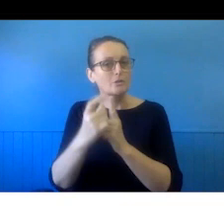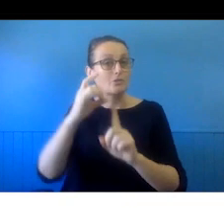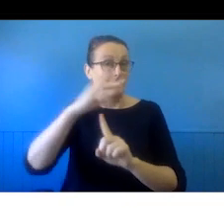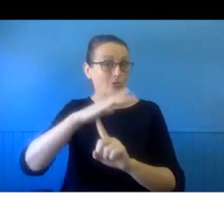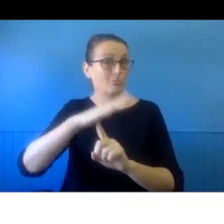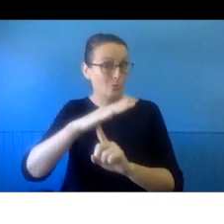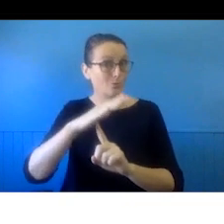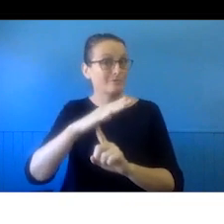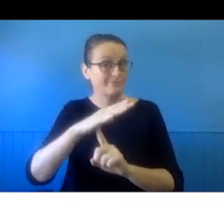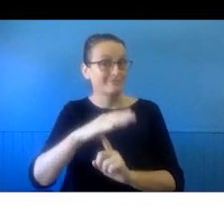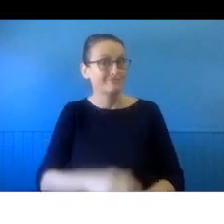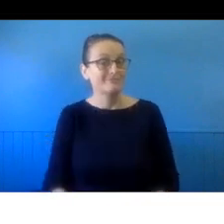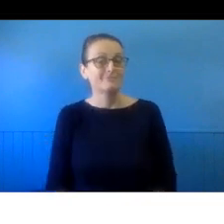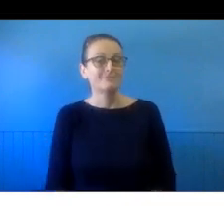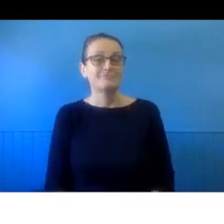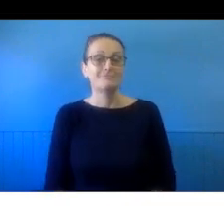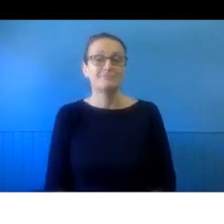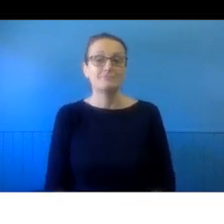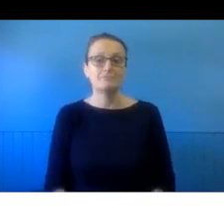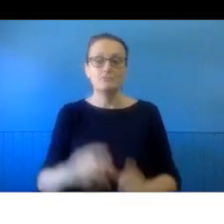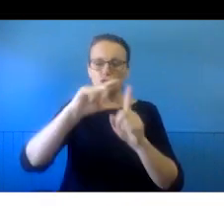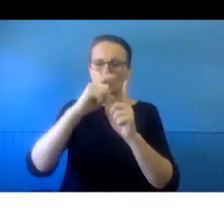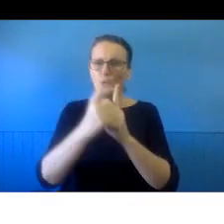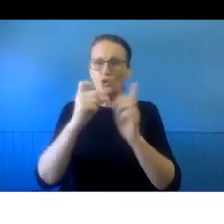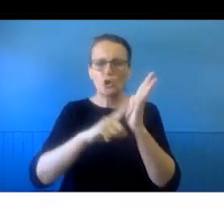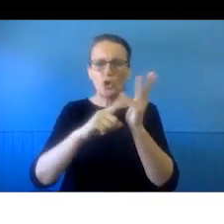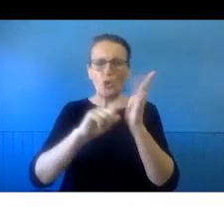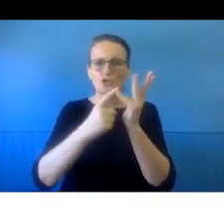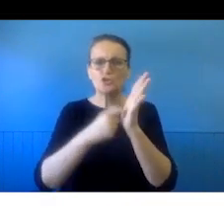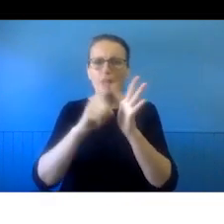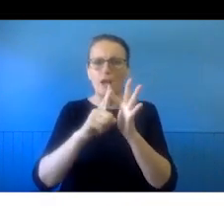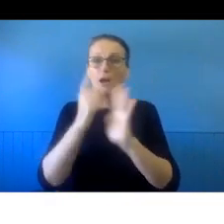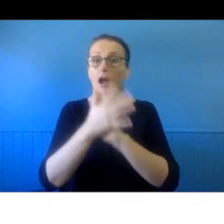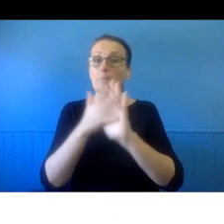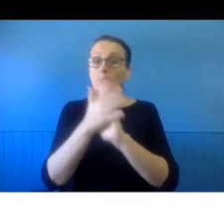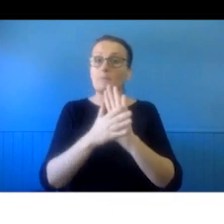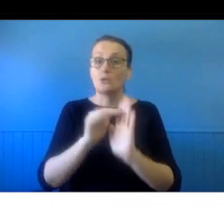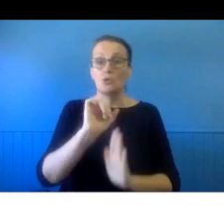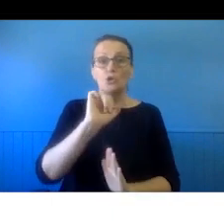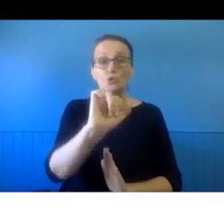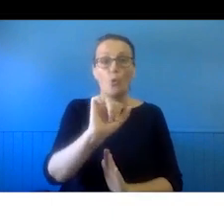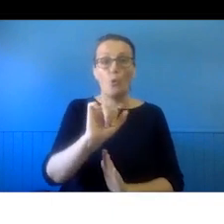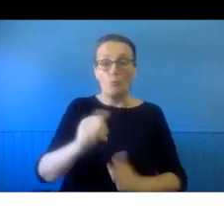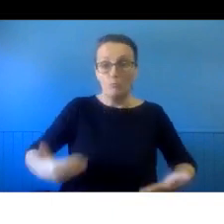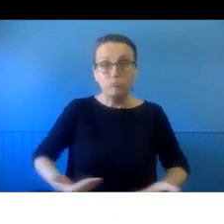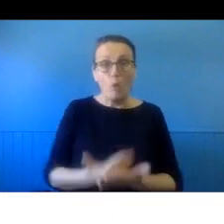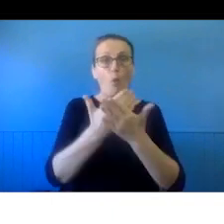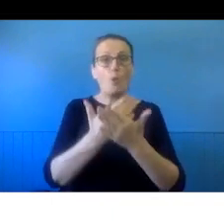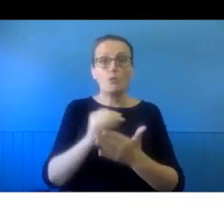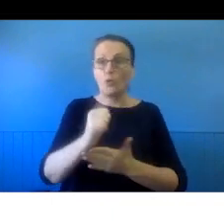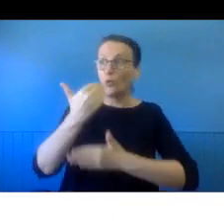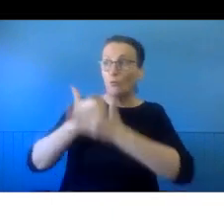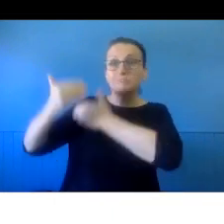here. By "culture", I don't mean your heritage or your ethnicity.